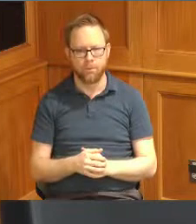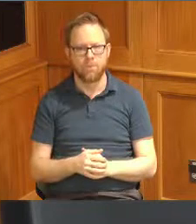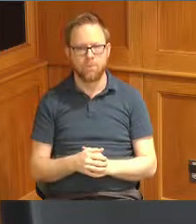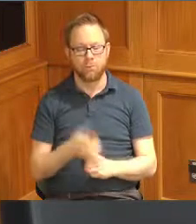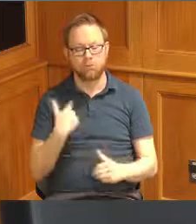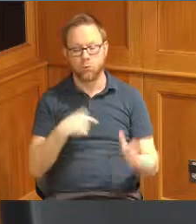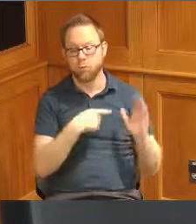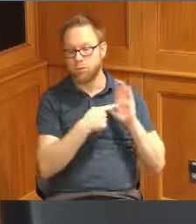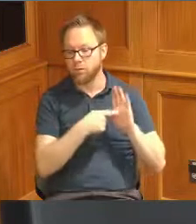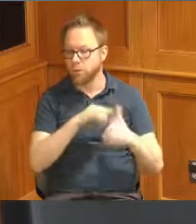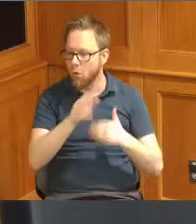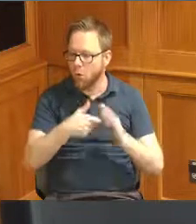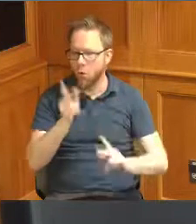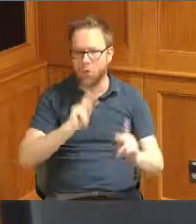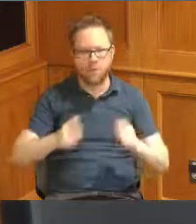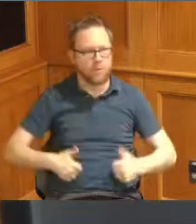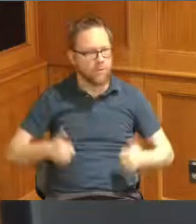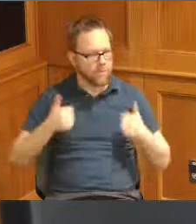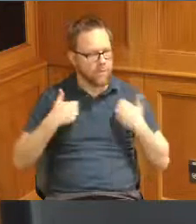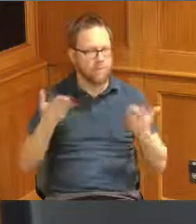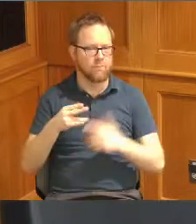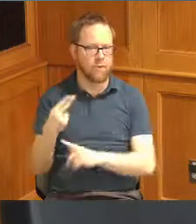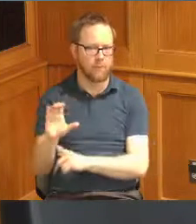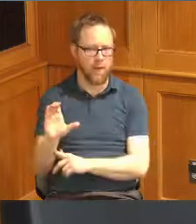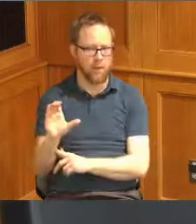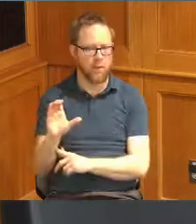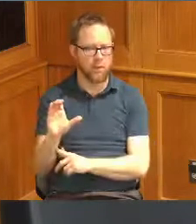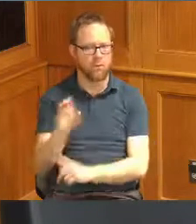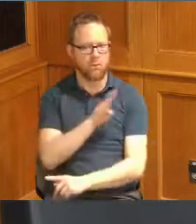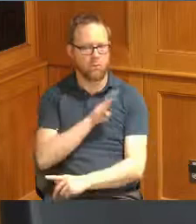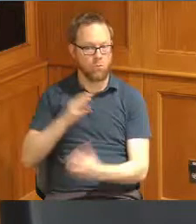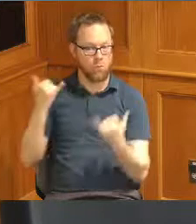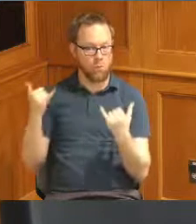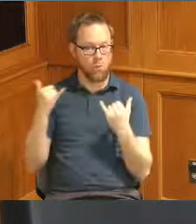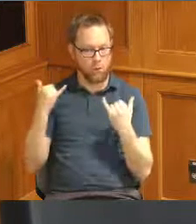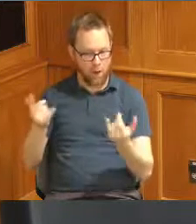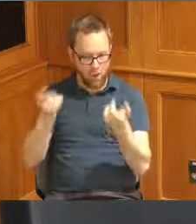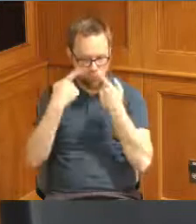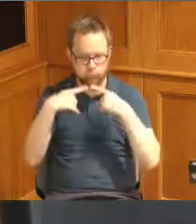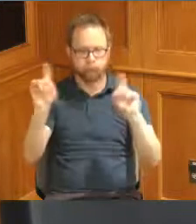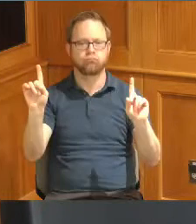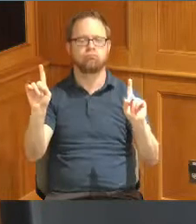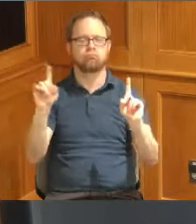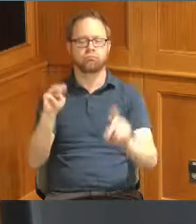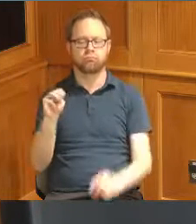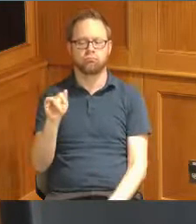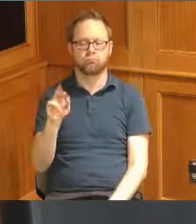residents and community members of Hamilton County this board does hereby Proclaim March 19th through